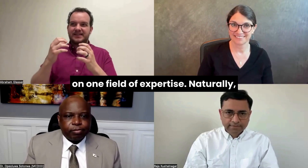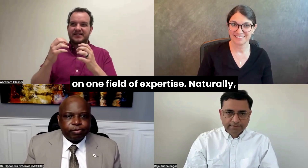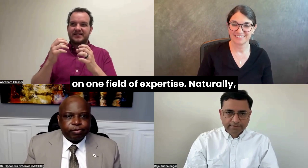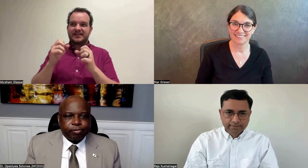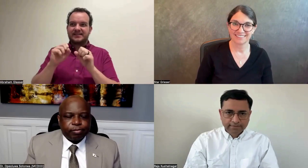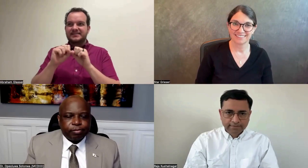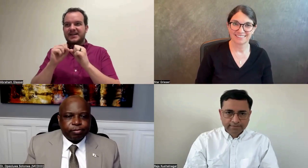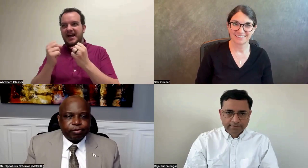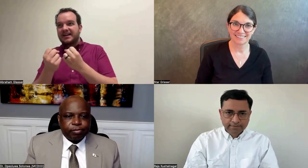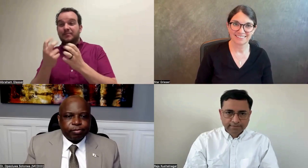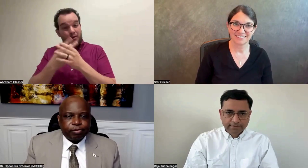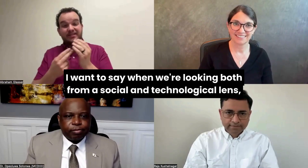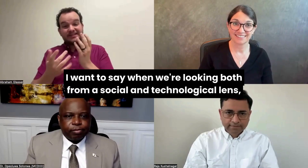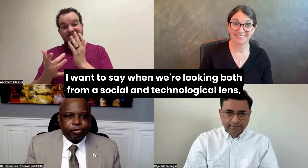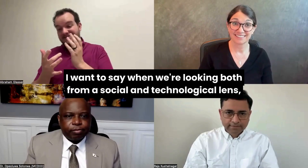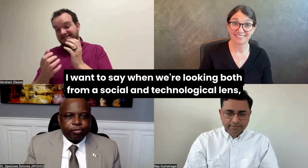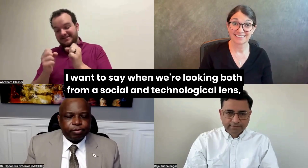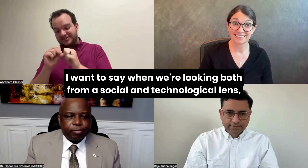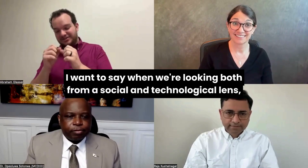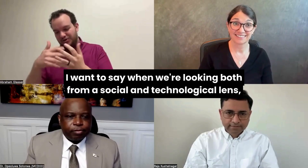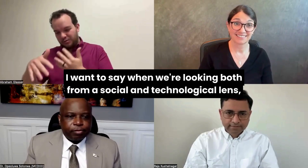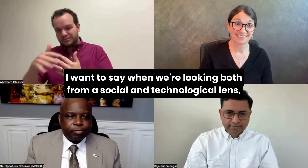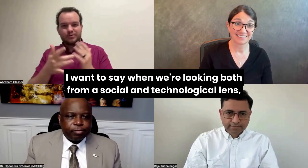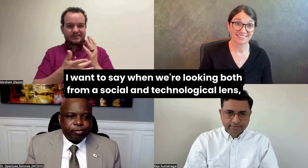I want to say when we're looking both from a social and technological lens,